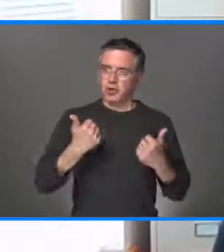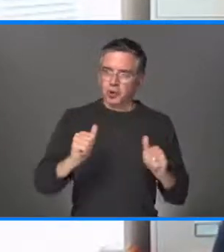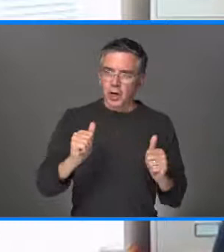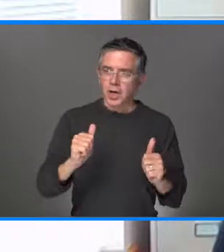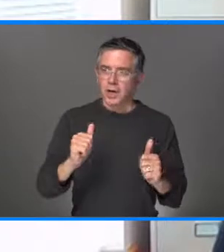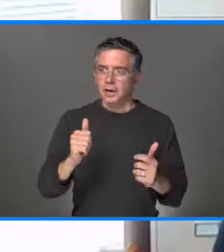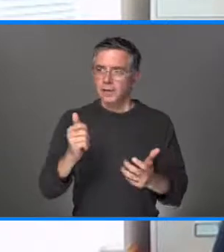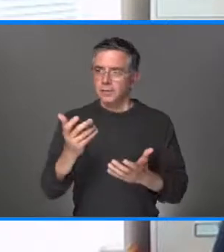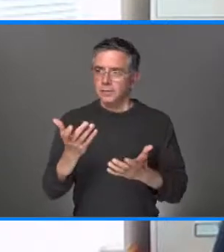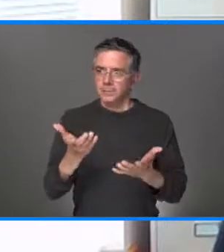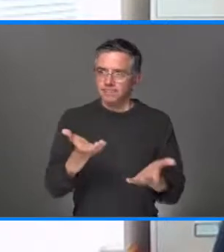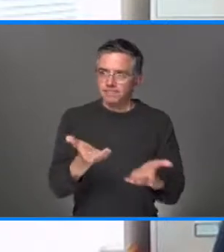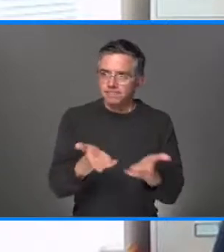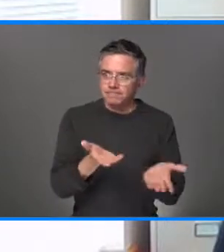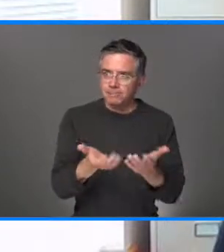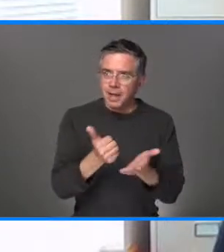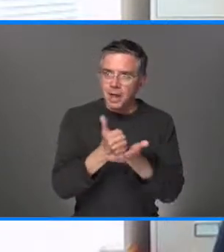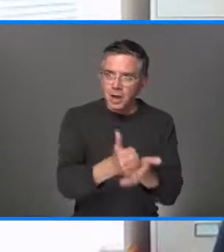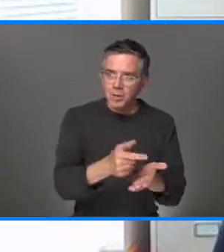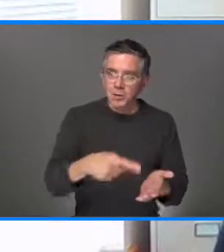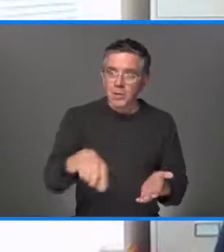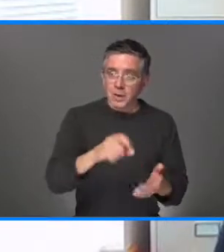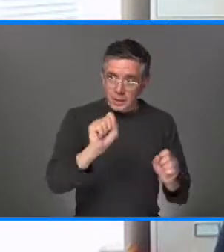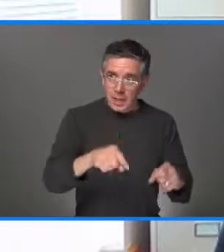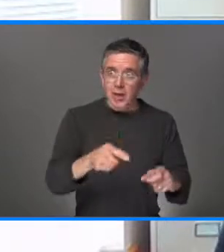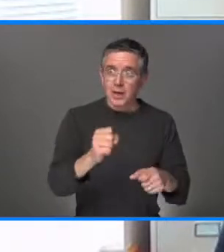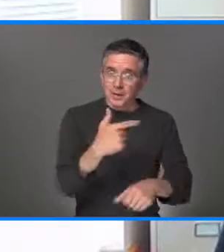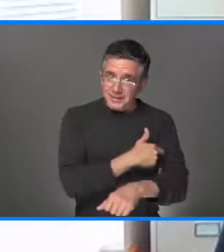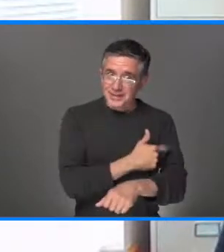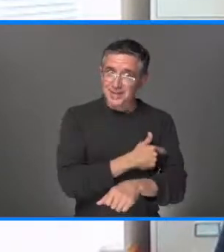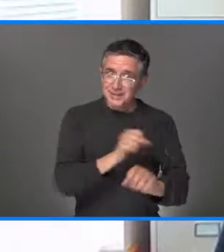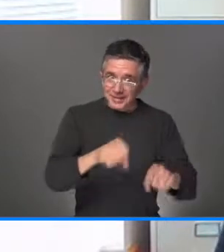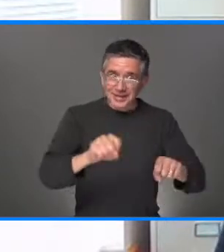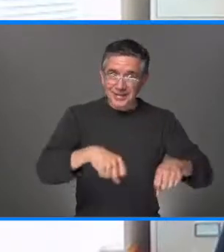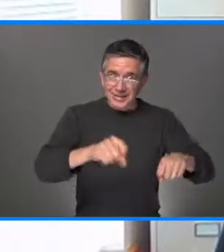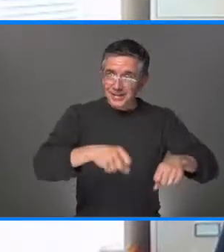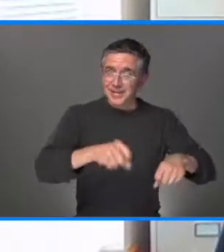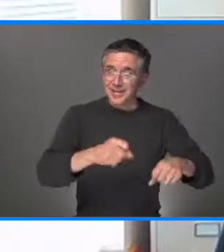understand they were eligible in some cases, to identify the number of home care aides